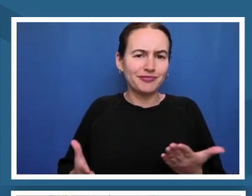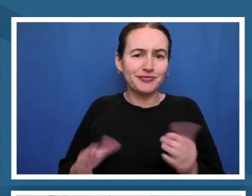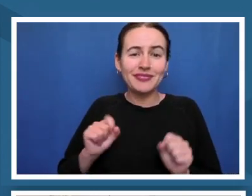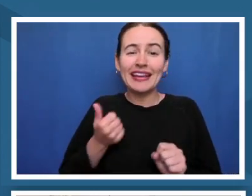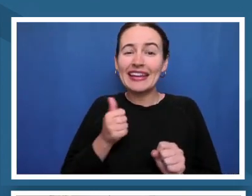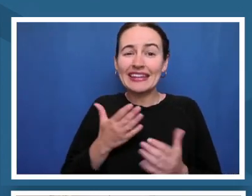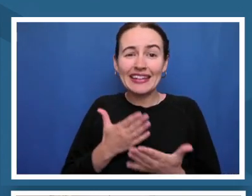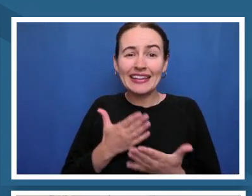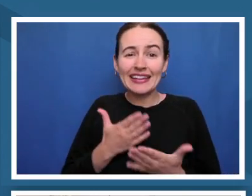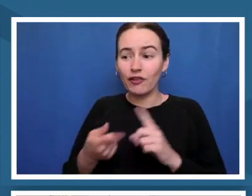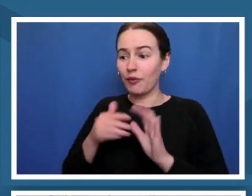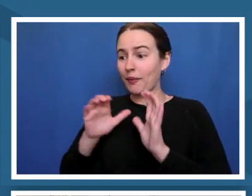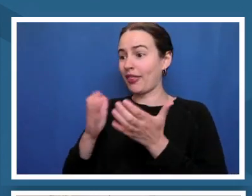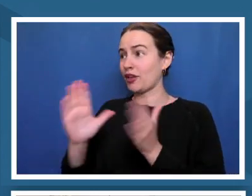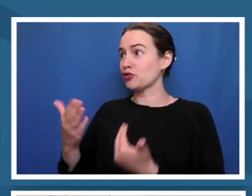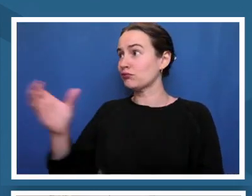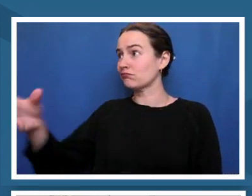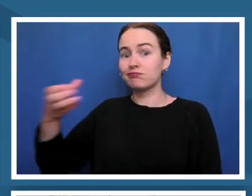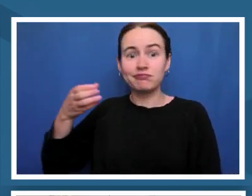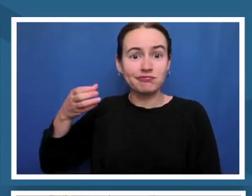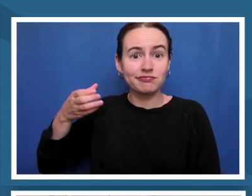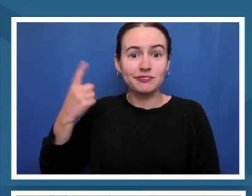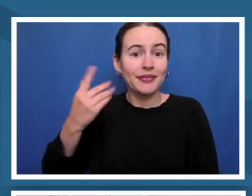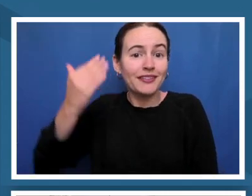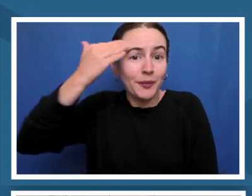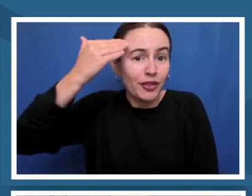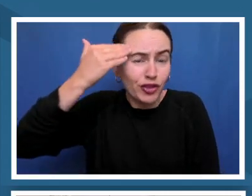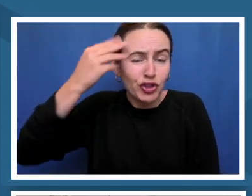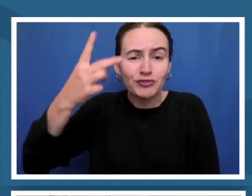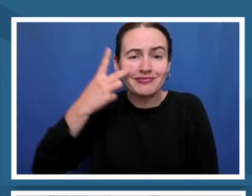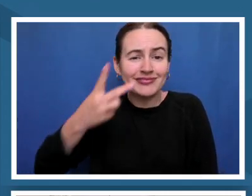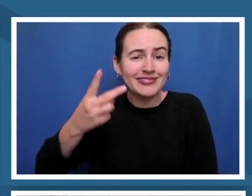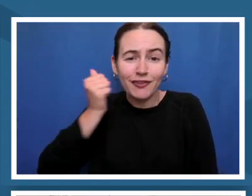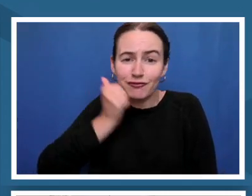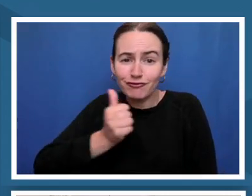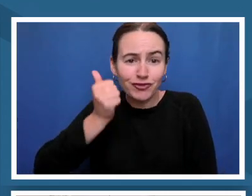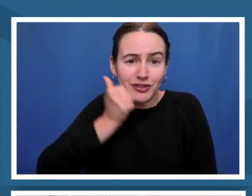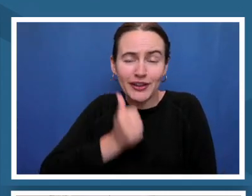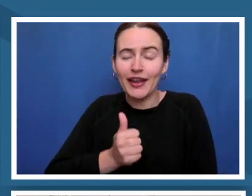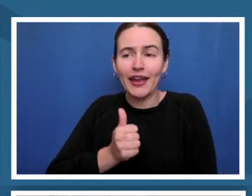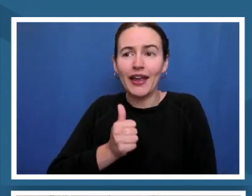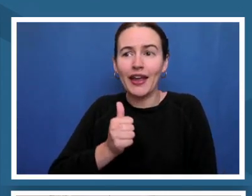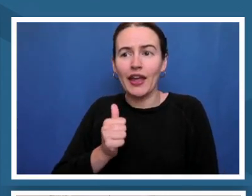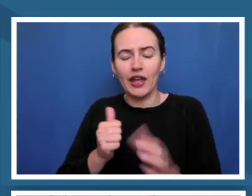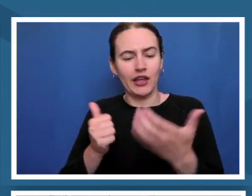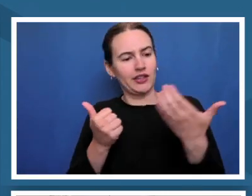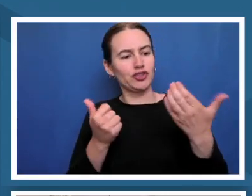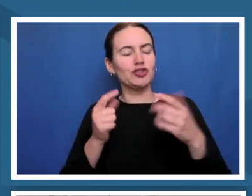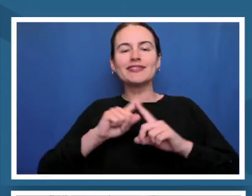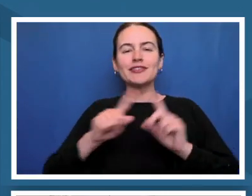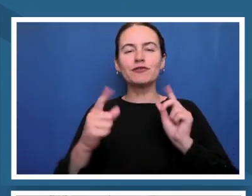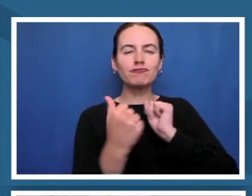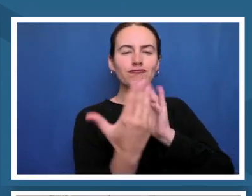something they're familiar with something they see a day and have them look at it a different way like